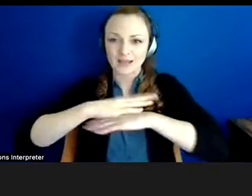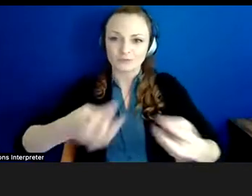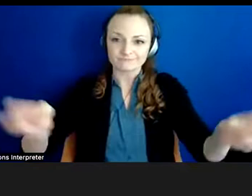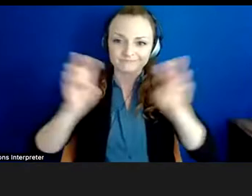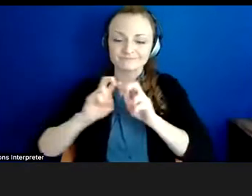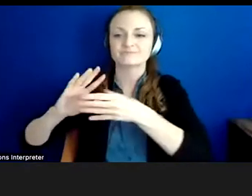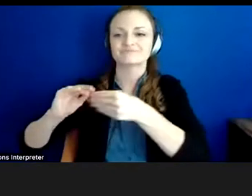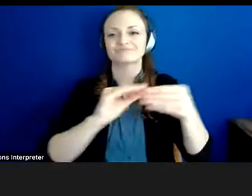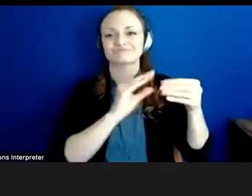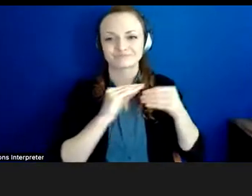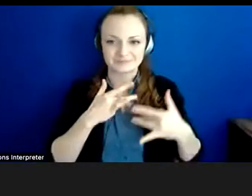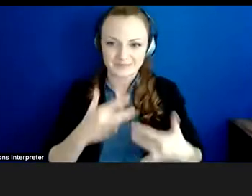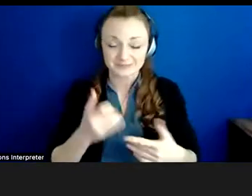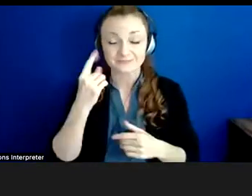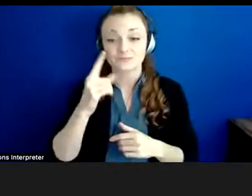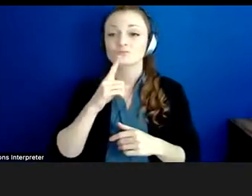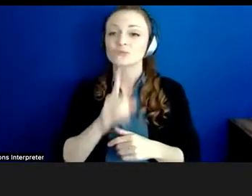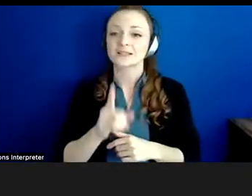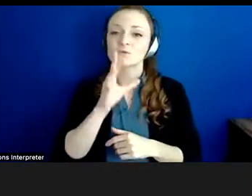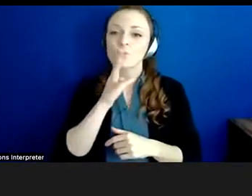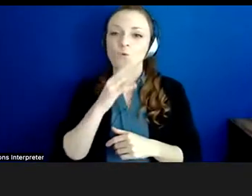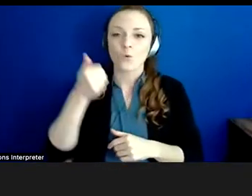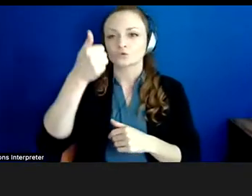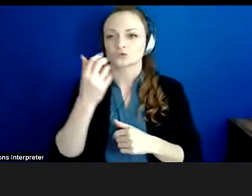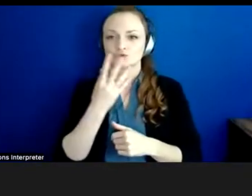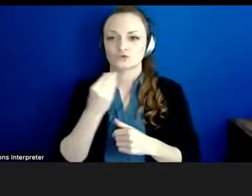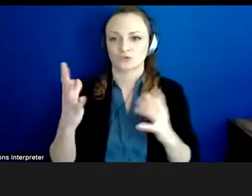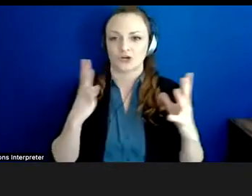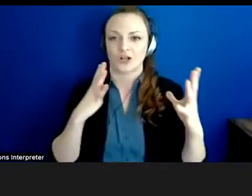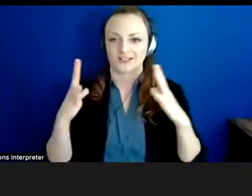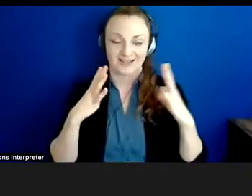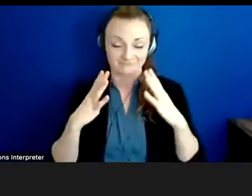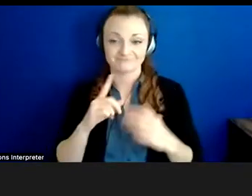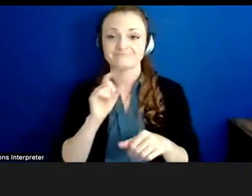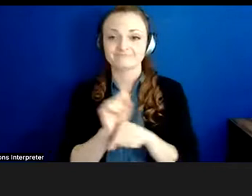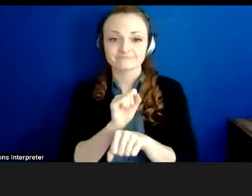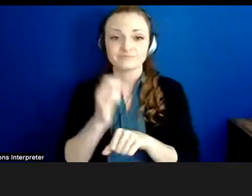holidays on the calendar because in the Bible there is a lot of conversation